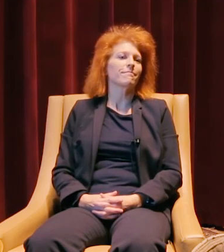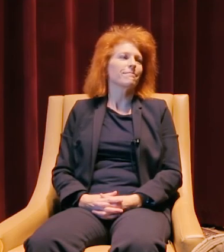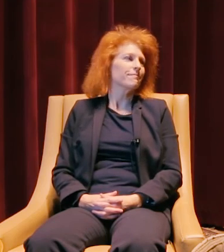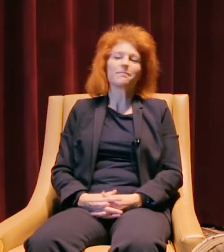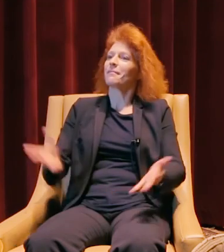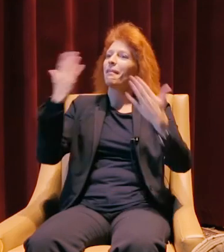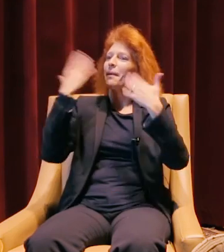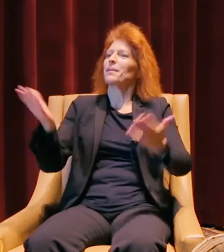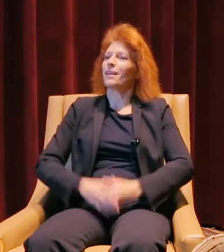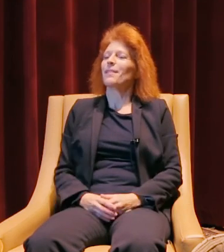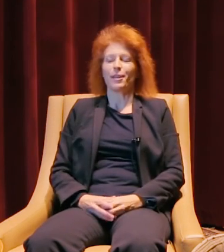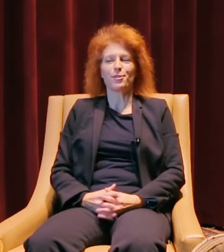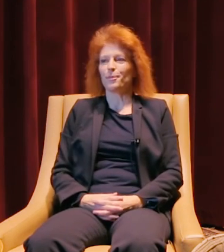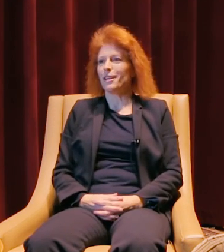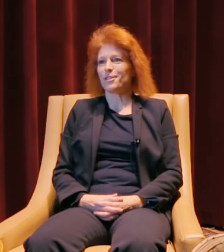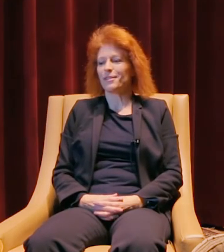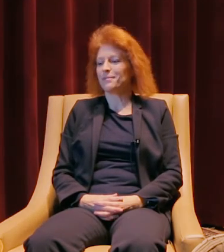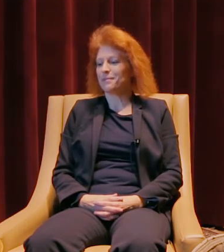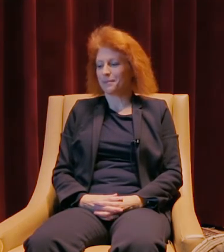Thank you. [Vai] Thank you so much.